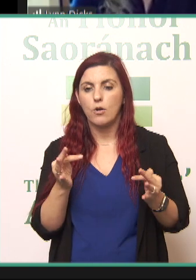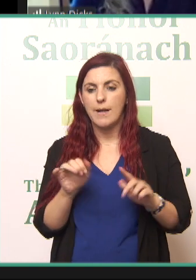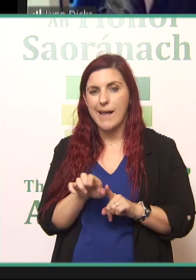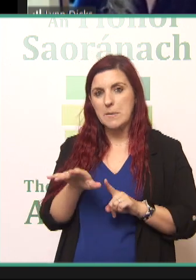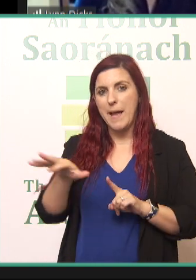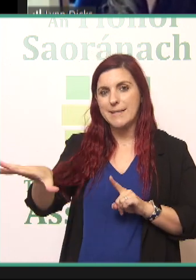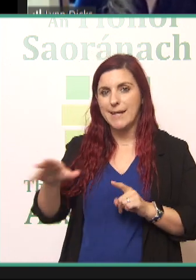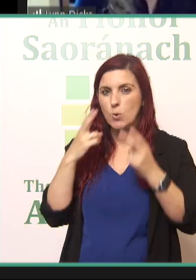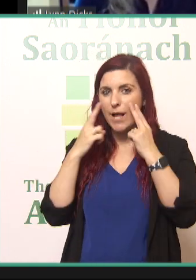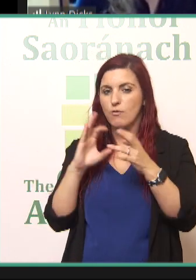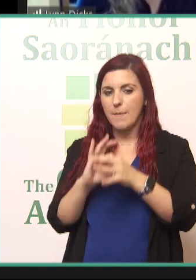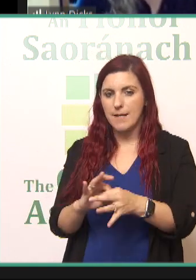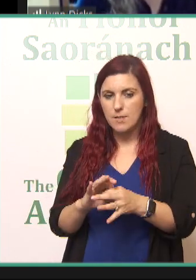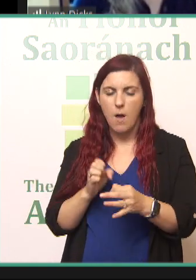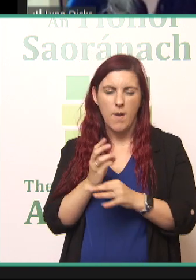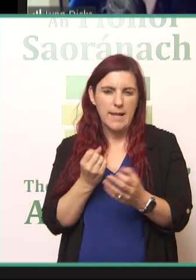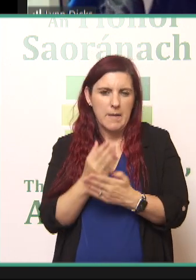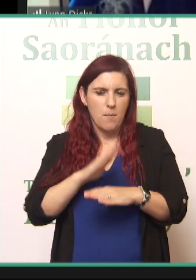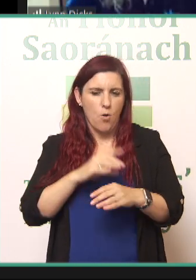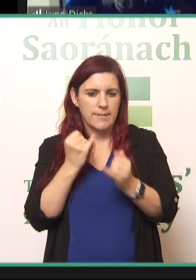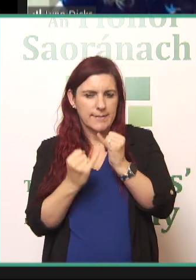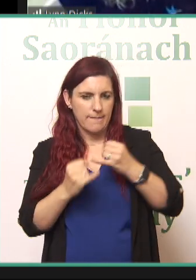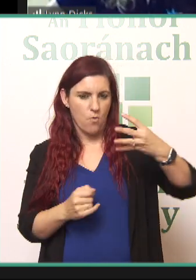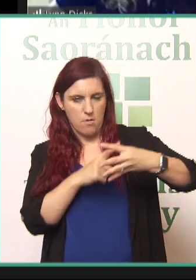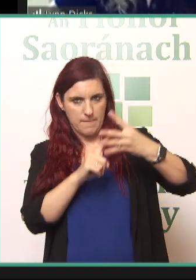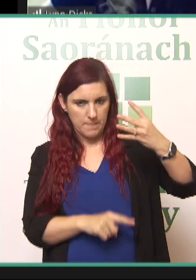so I'm going to go through them one at a time you I don't have very much time but the first one so